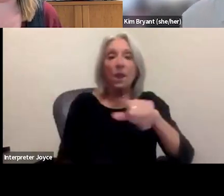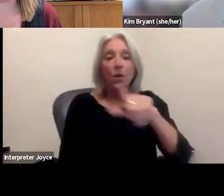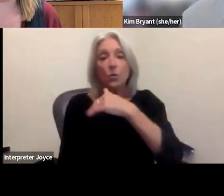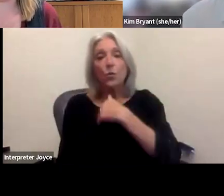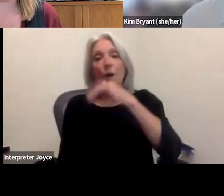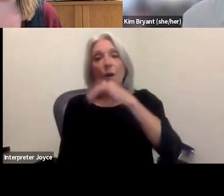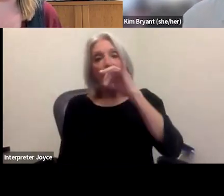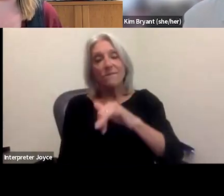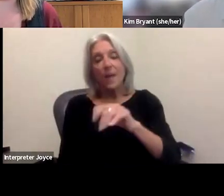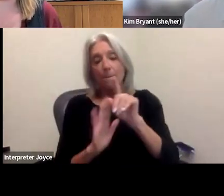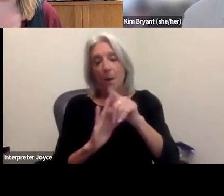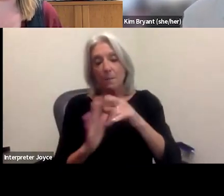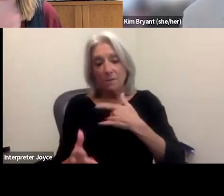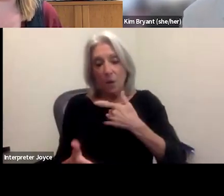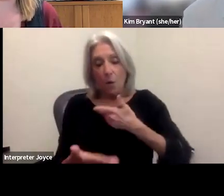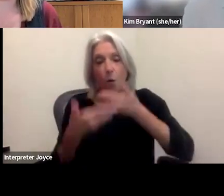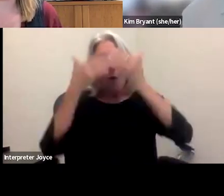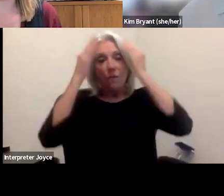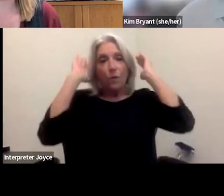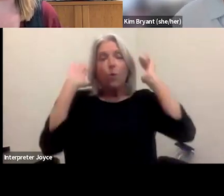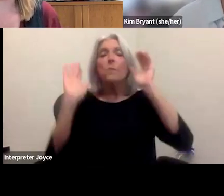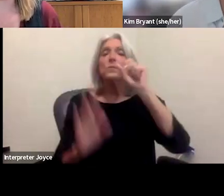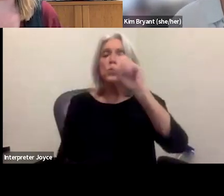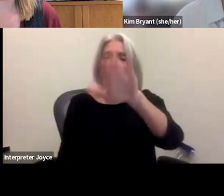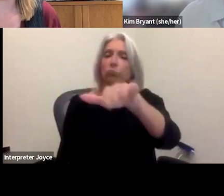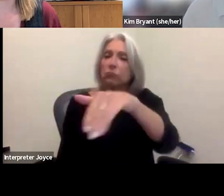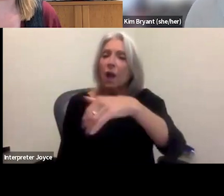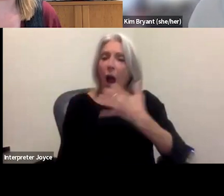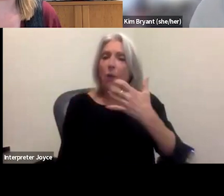So I want to acknowledge that there's may be some overwhelm right now.